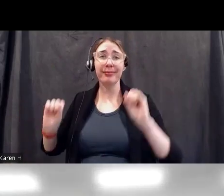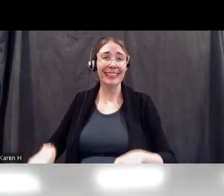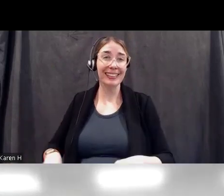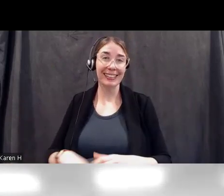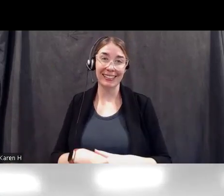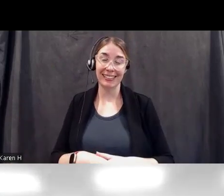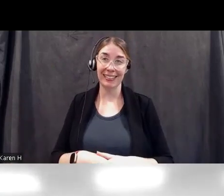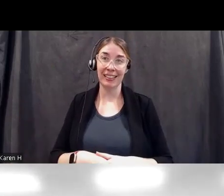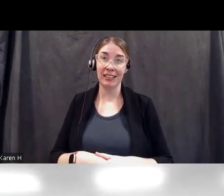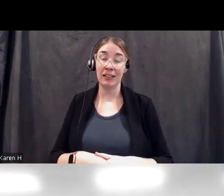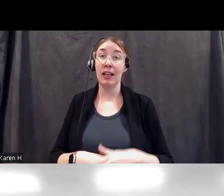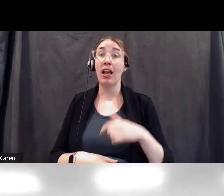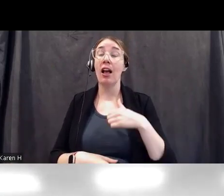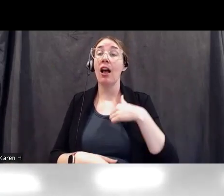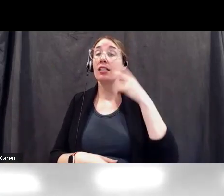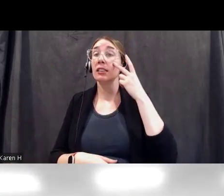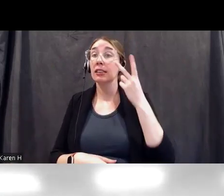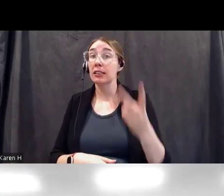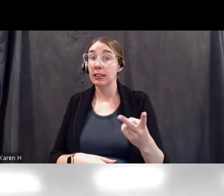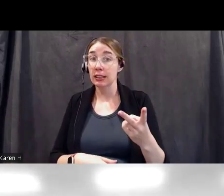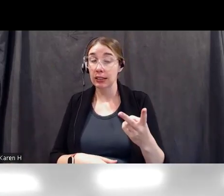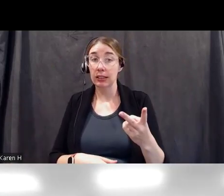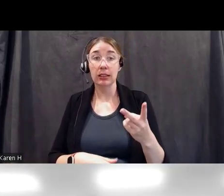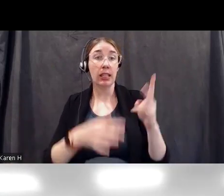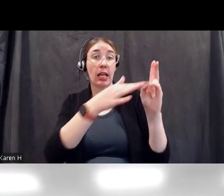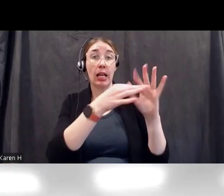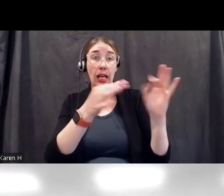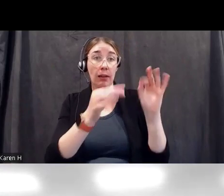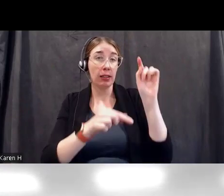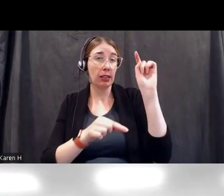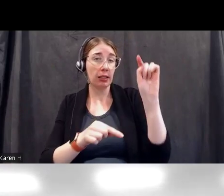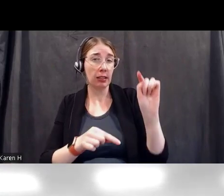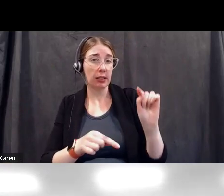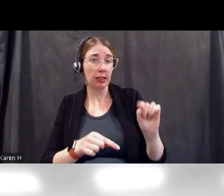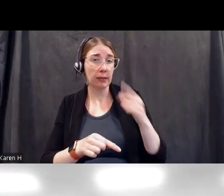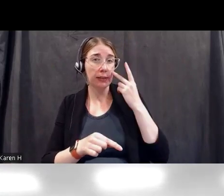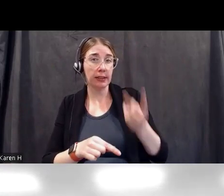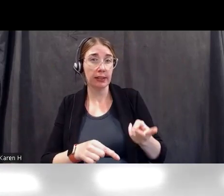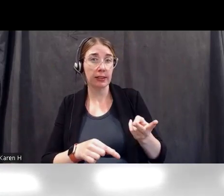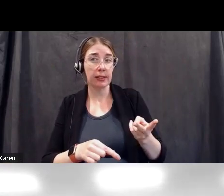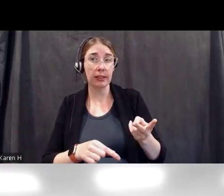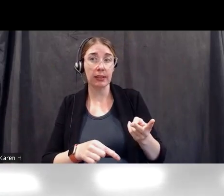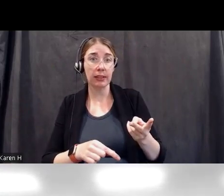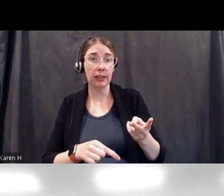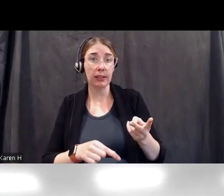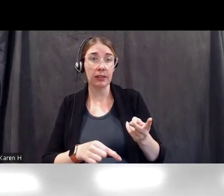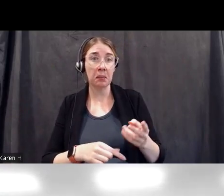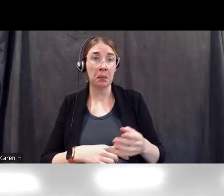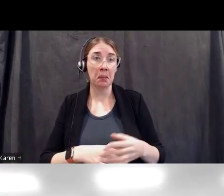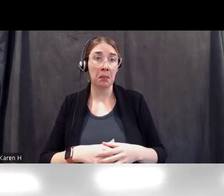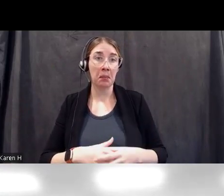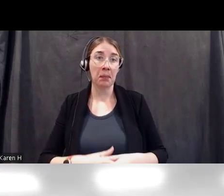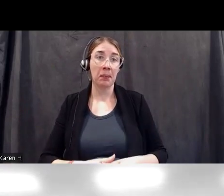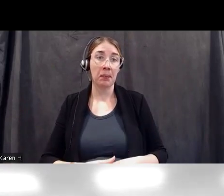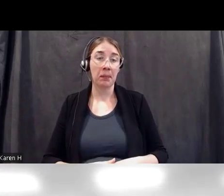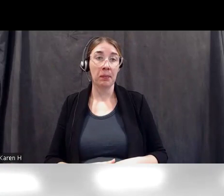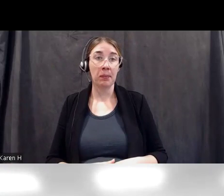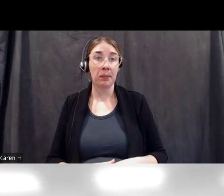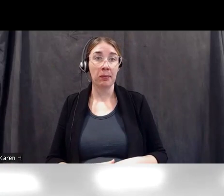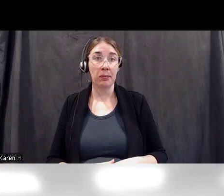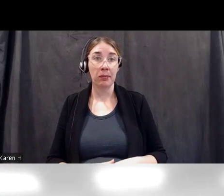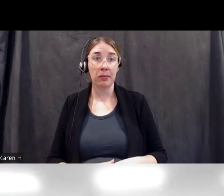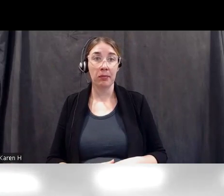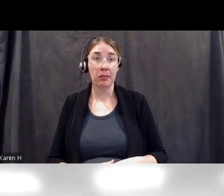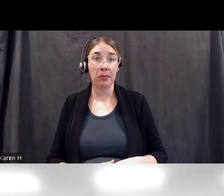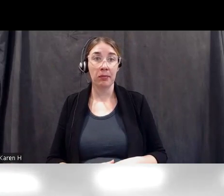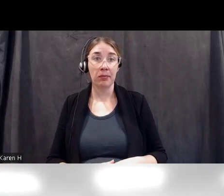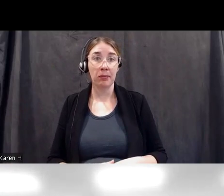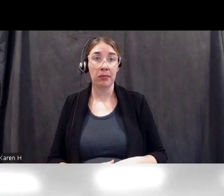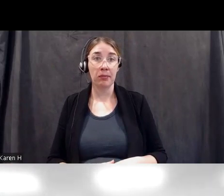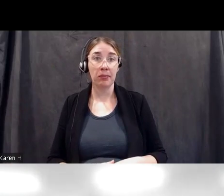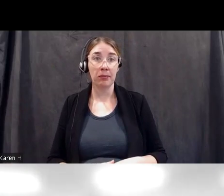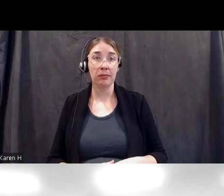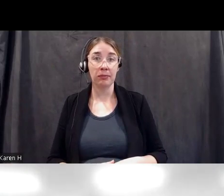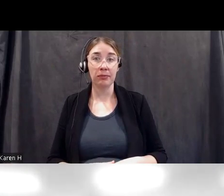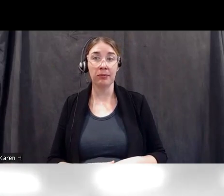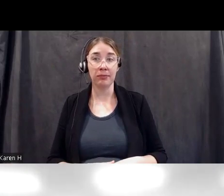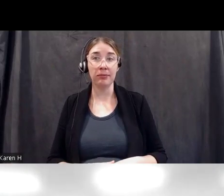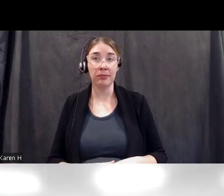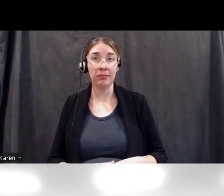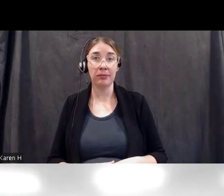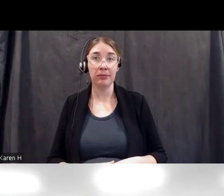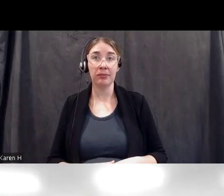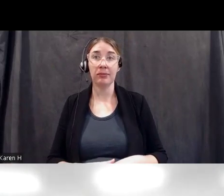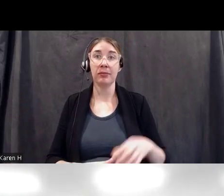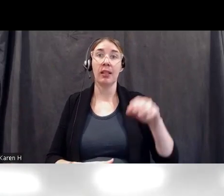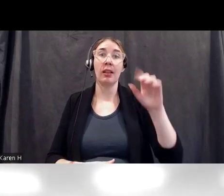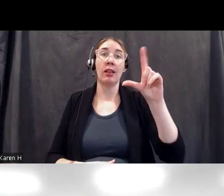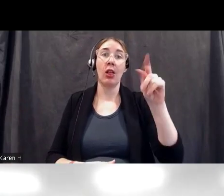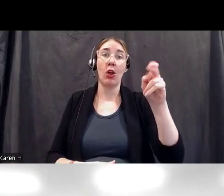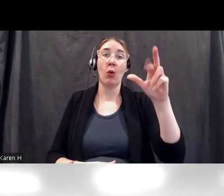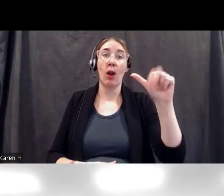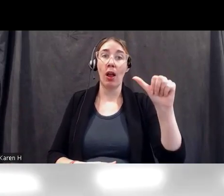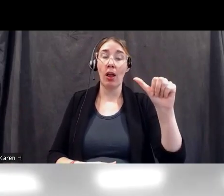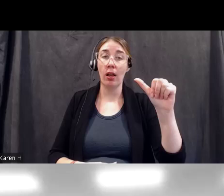And I am seeing some of the comments that I'm cutting off, right?